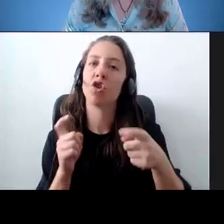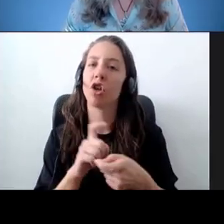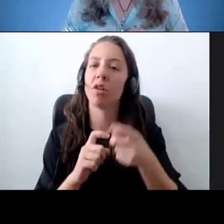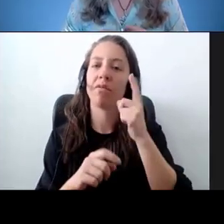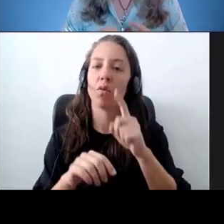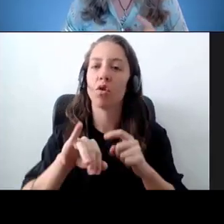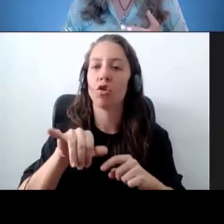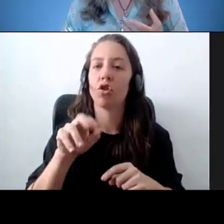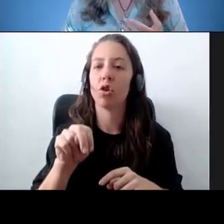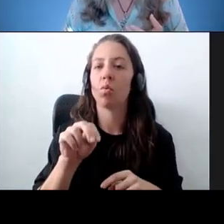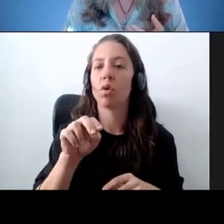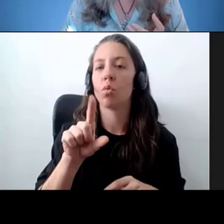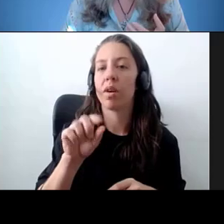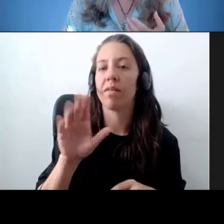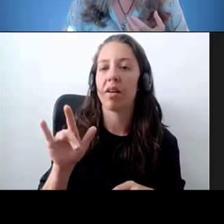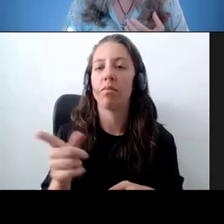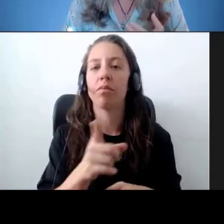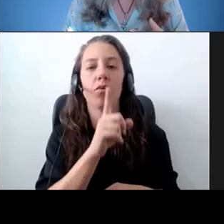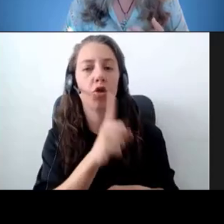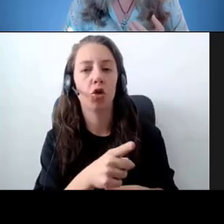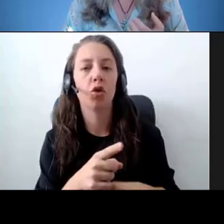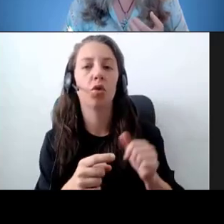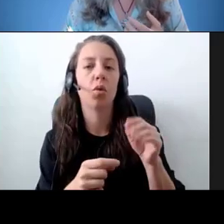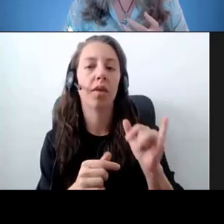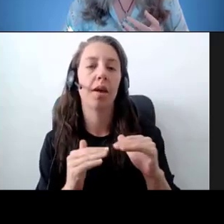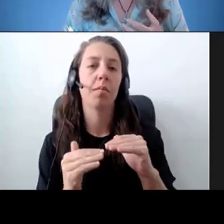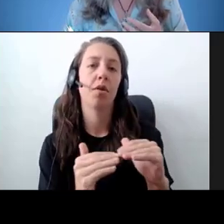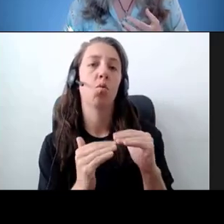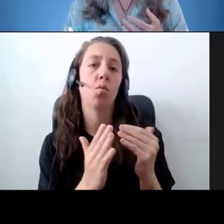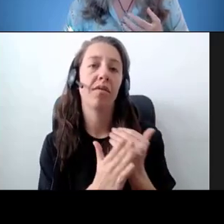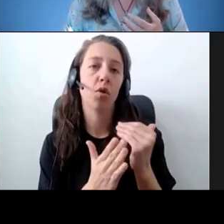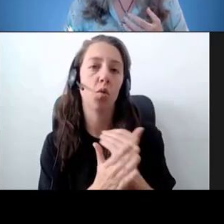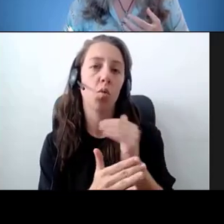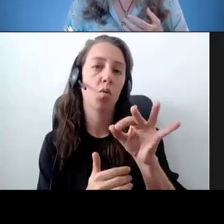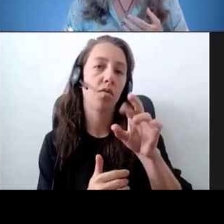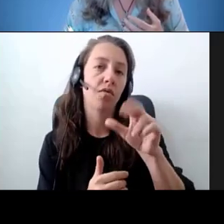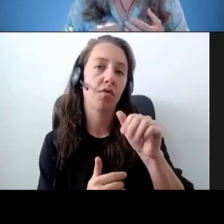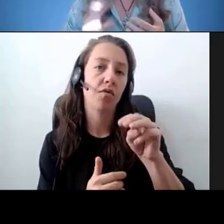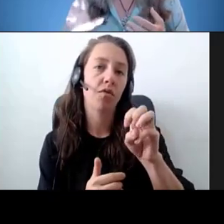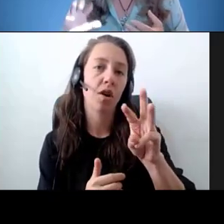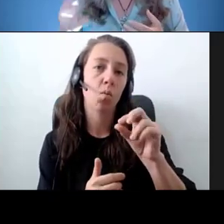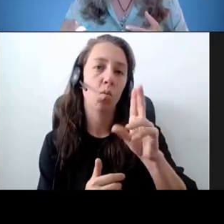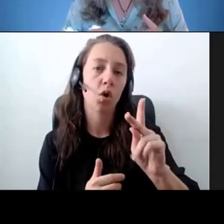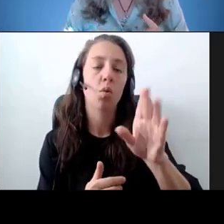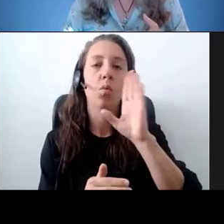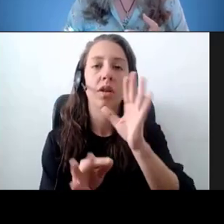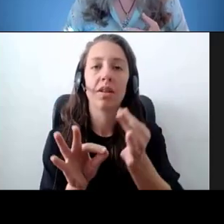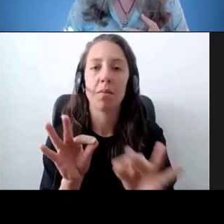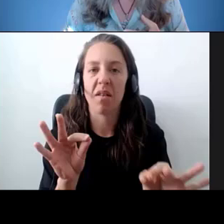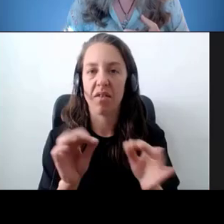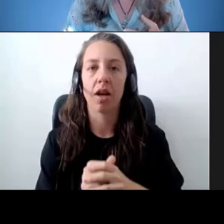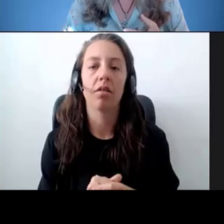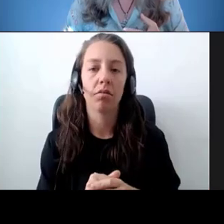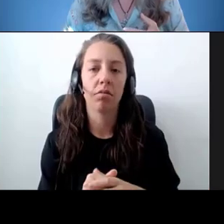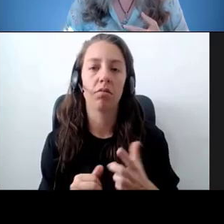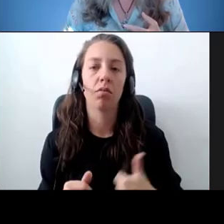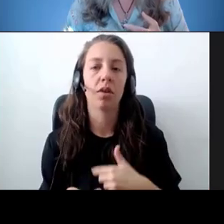You know, we're simplifying the peer review framework for most research project grant applications, which we announced in October of 2023.